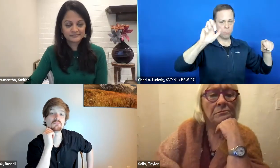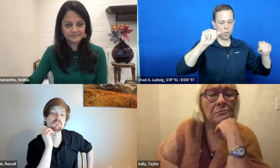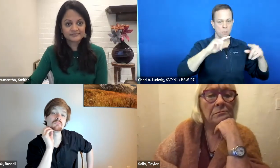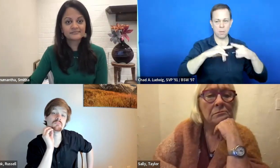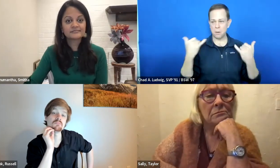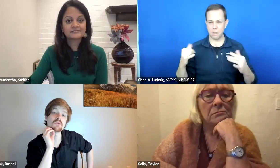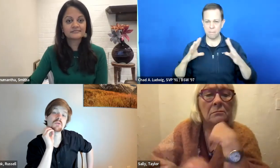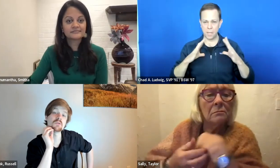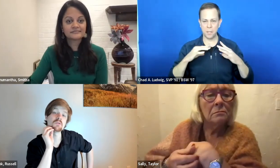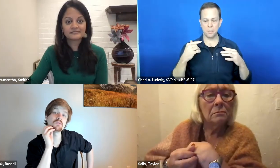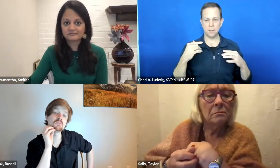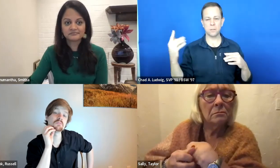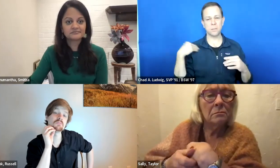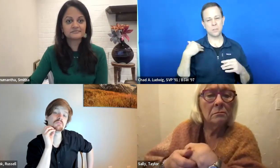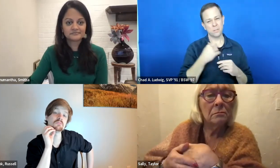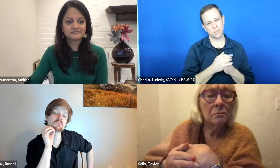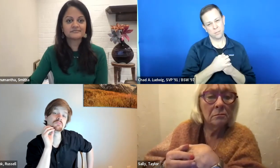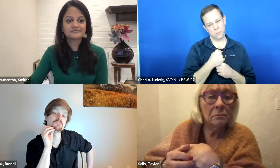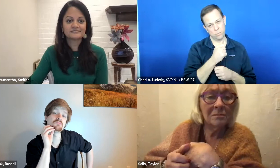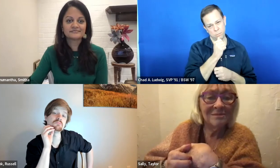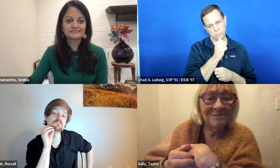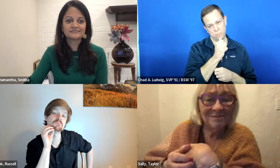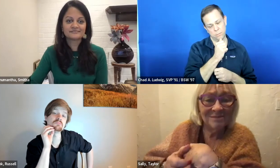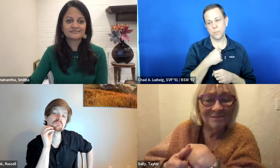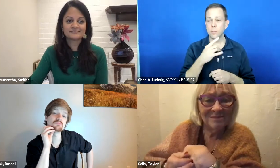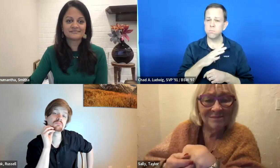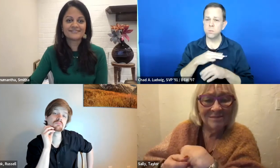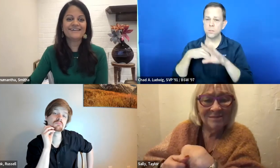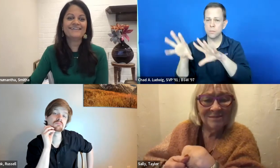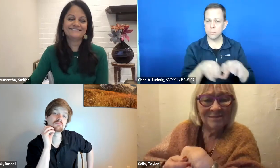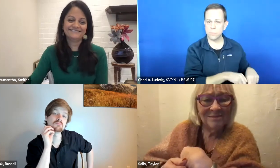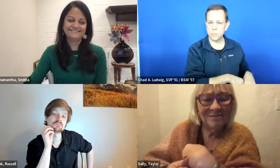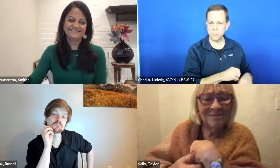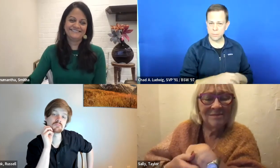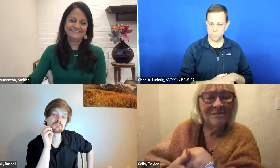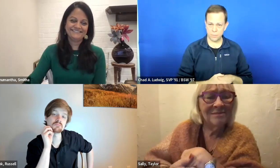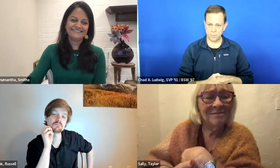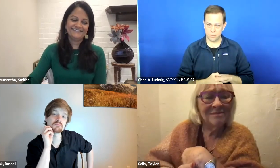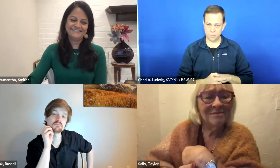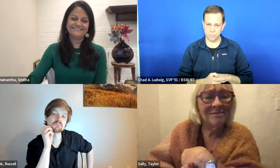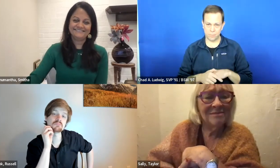but then, see, everything seemed to be OK, and my mom said, "Hey, I want some privacy.